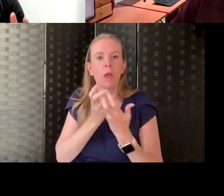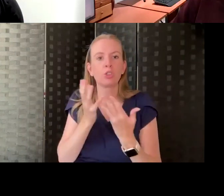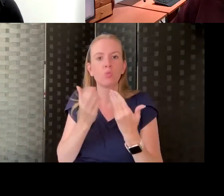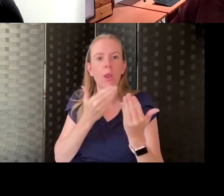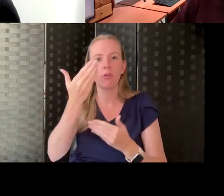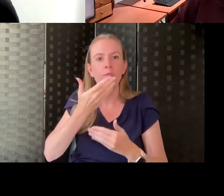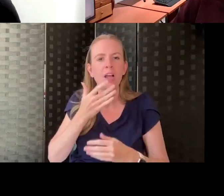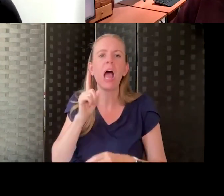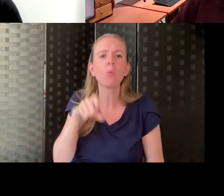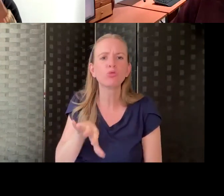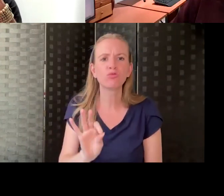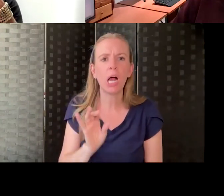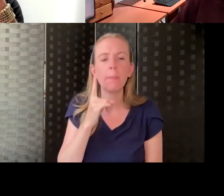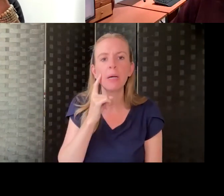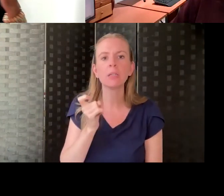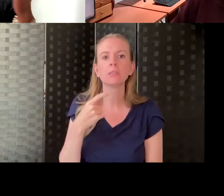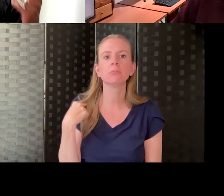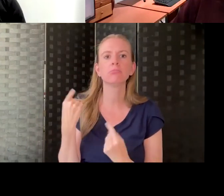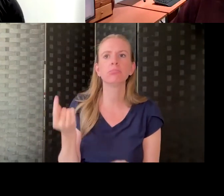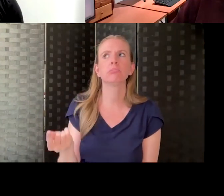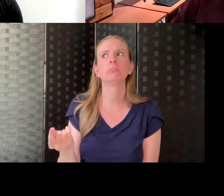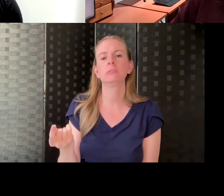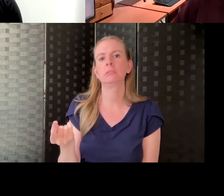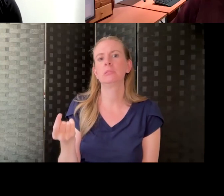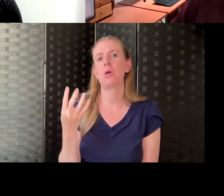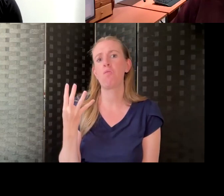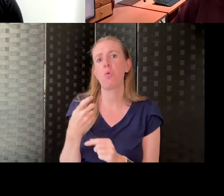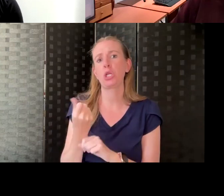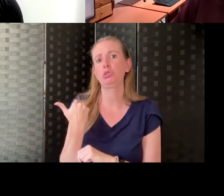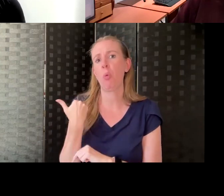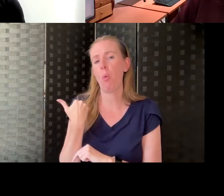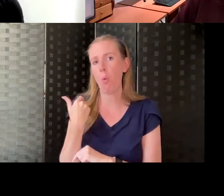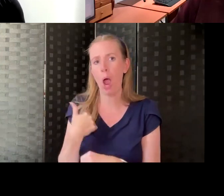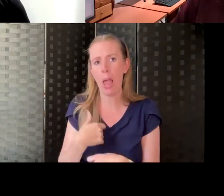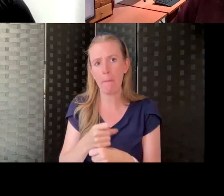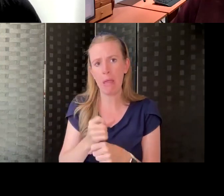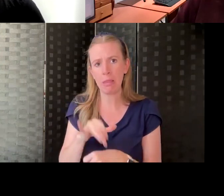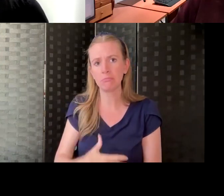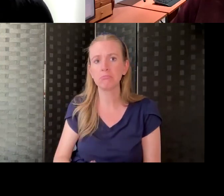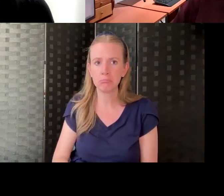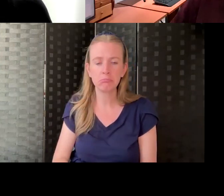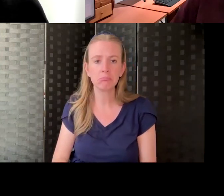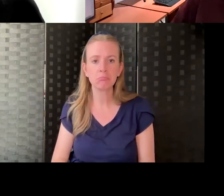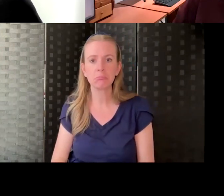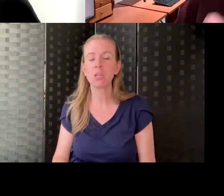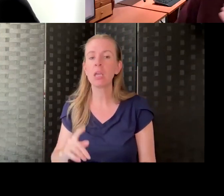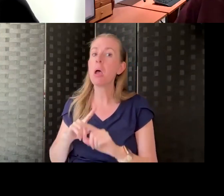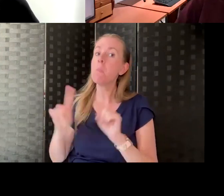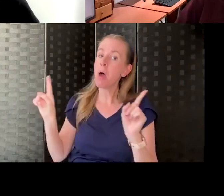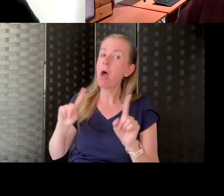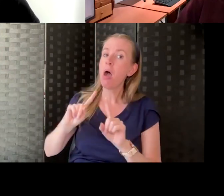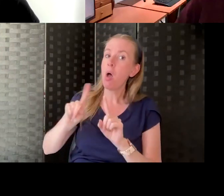dig it out. It's been -- that was four years ago when I built that. Once we got it in place, oh,